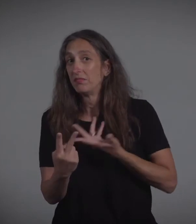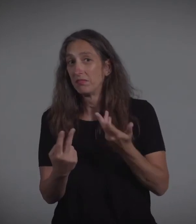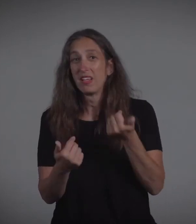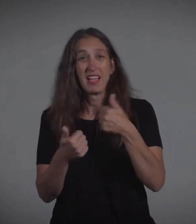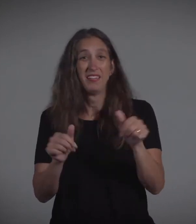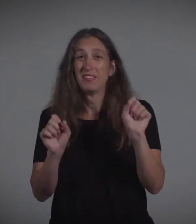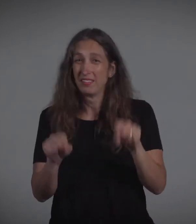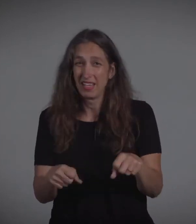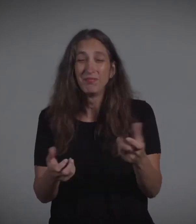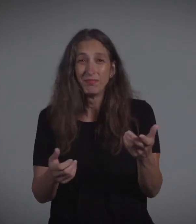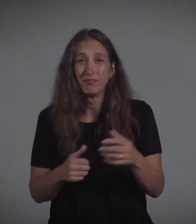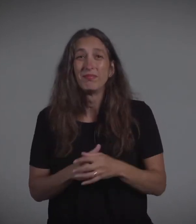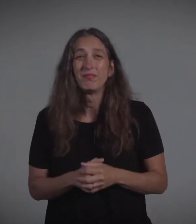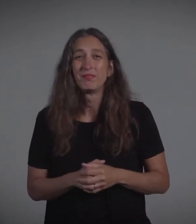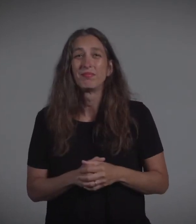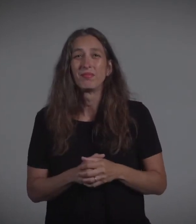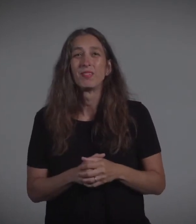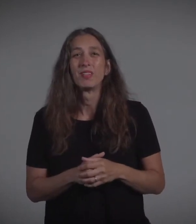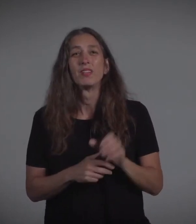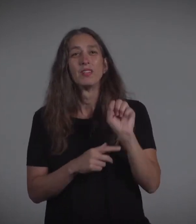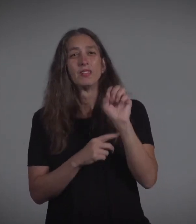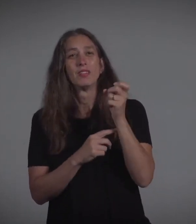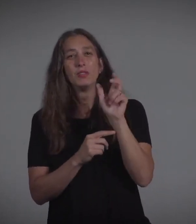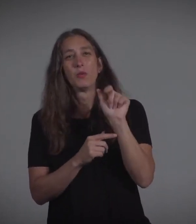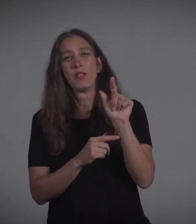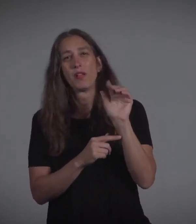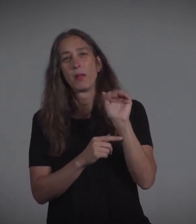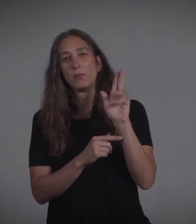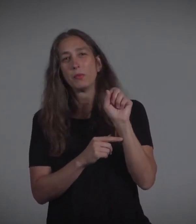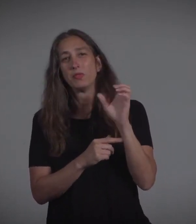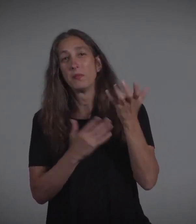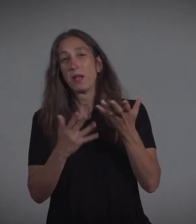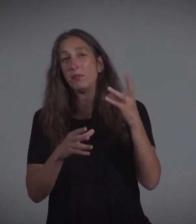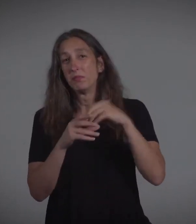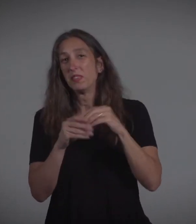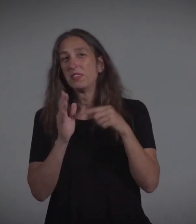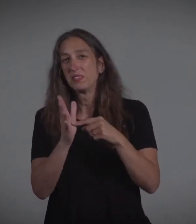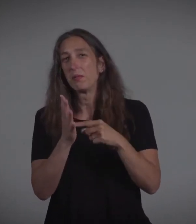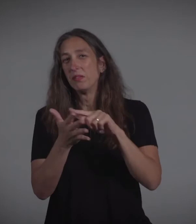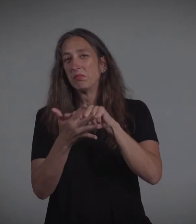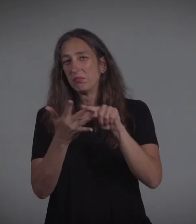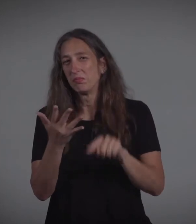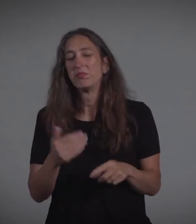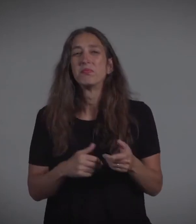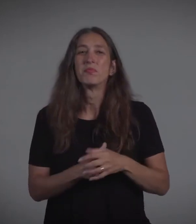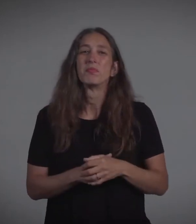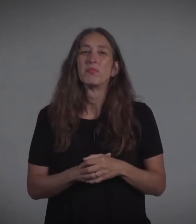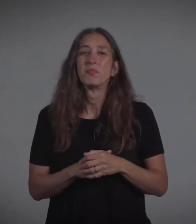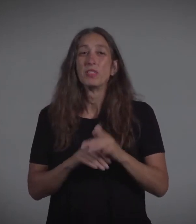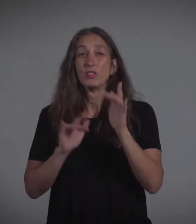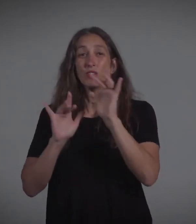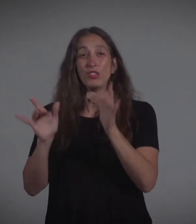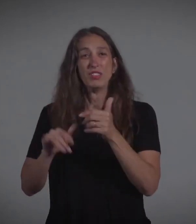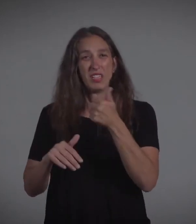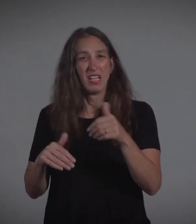Here are some examples of sexual abuse: Unwanted touching